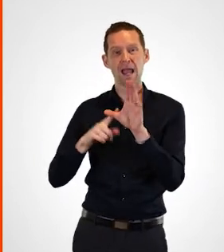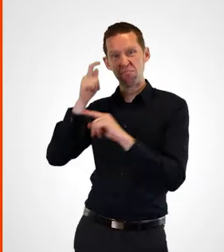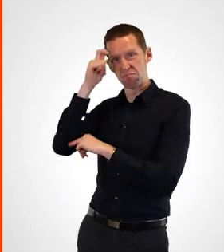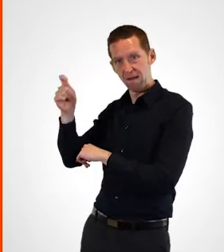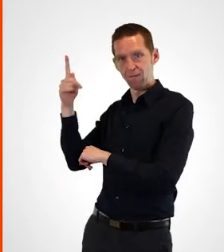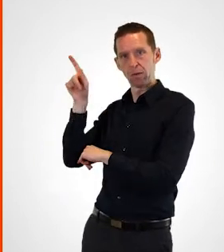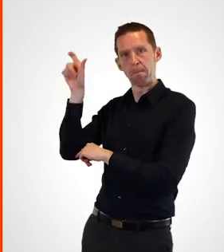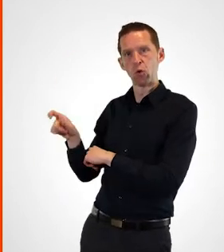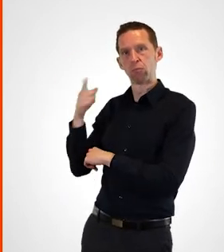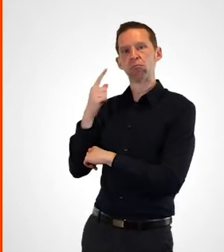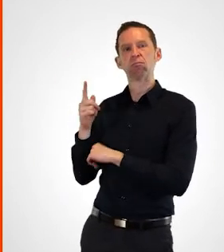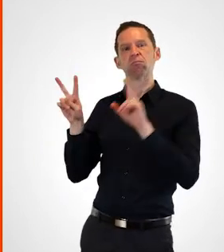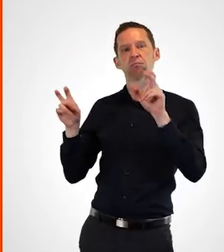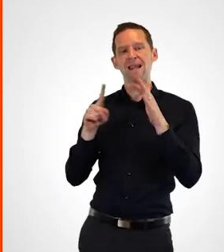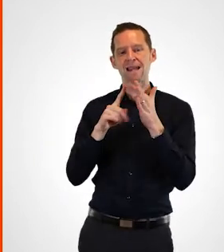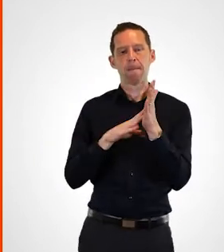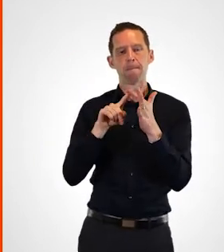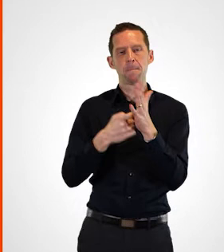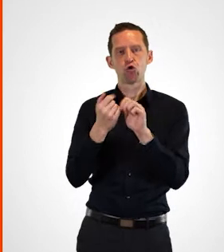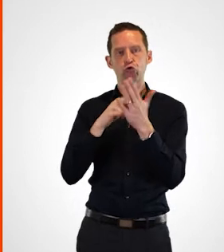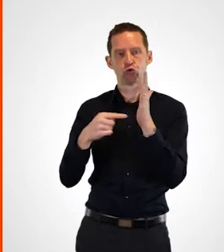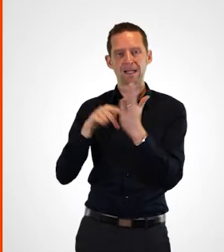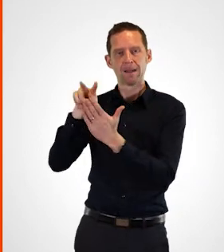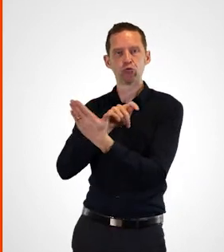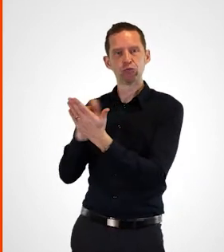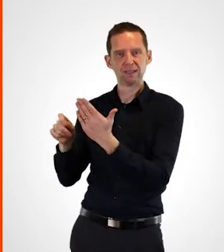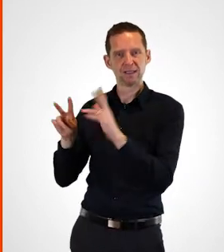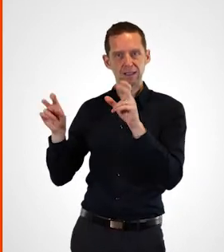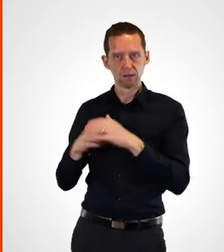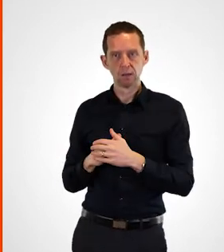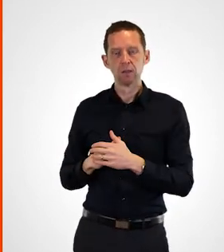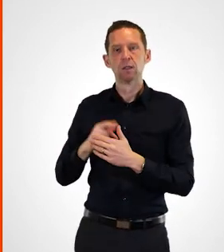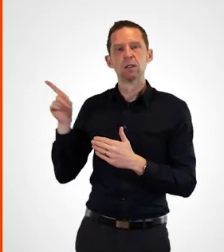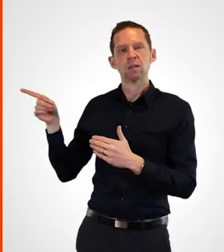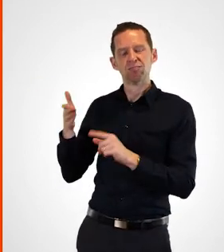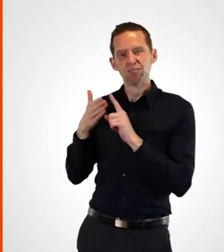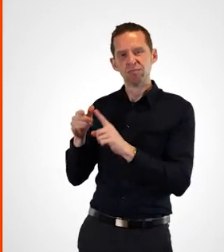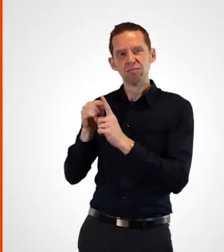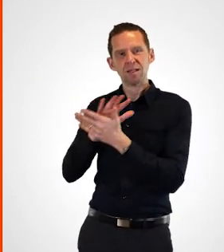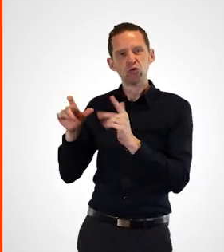the term "emergent literacy", and her use of that term as part of her dissertation study I believe -- Mmm-hmm, it was.